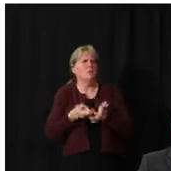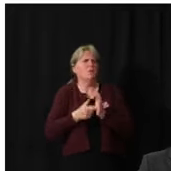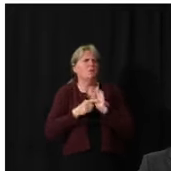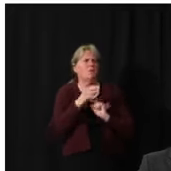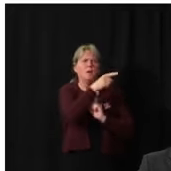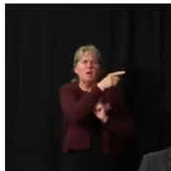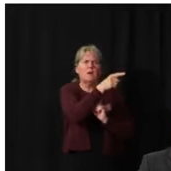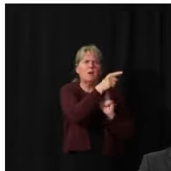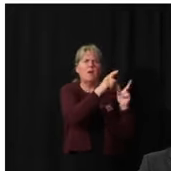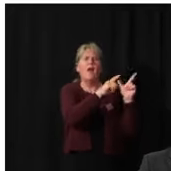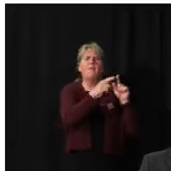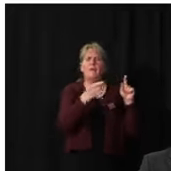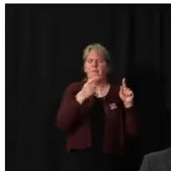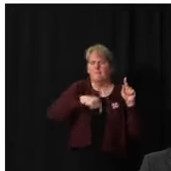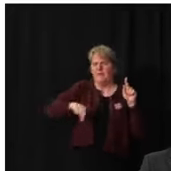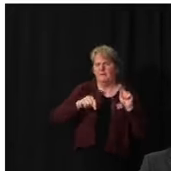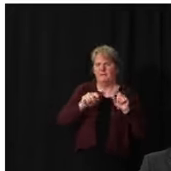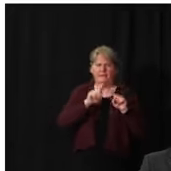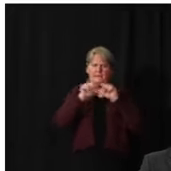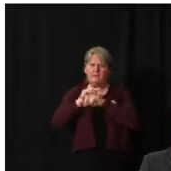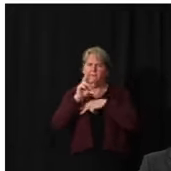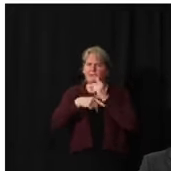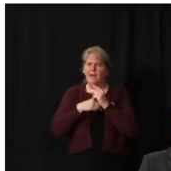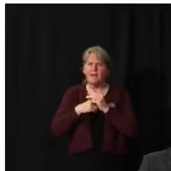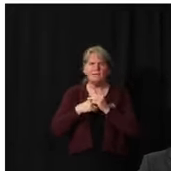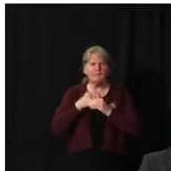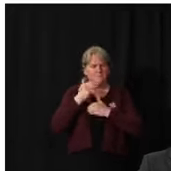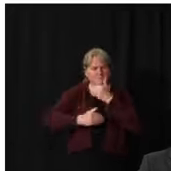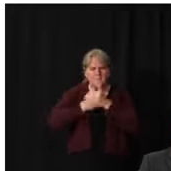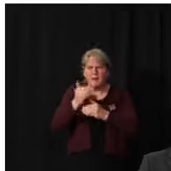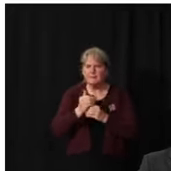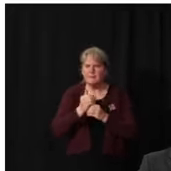And then it is choosing the most appropriate method to answer